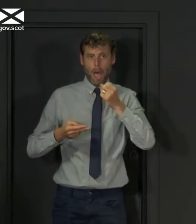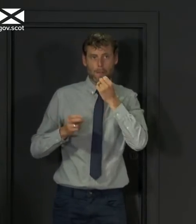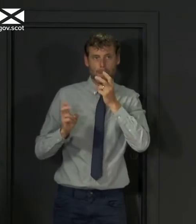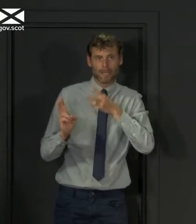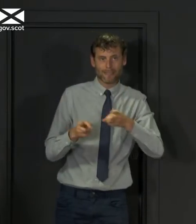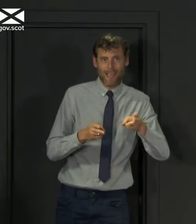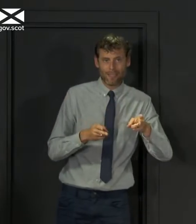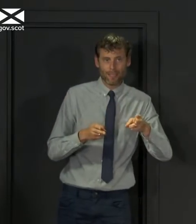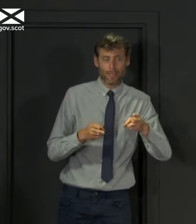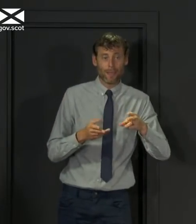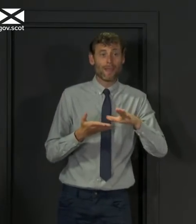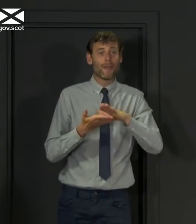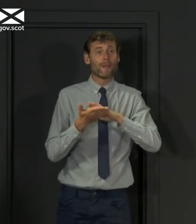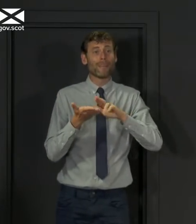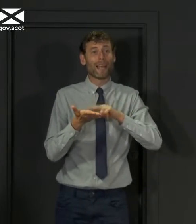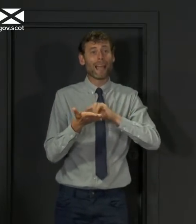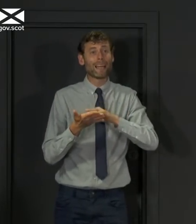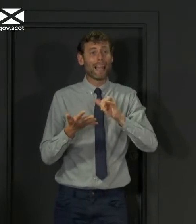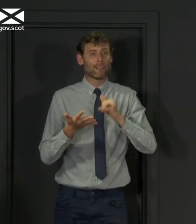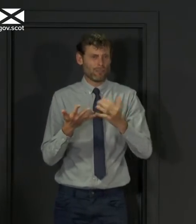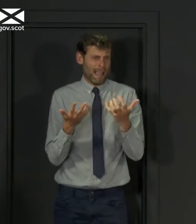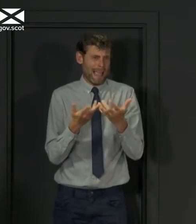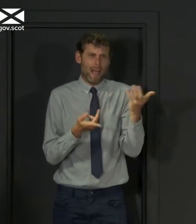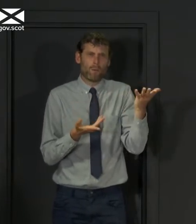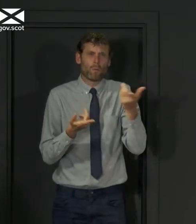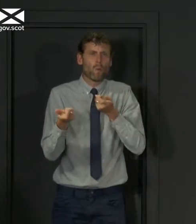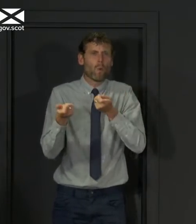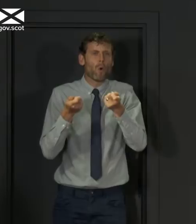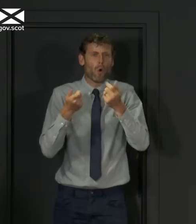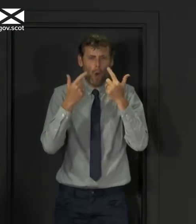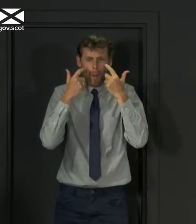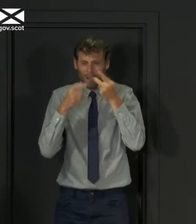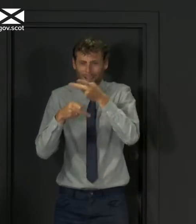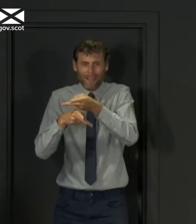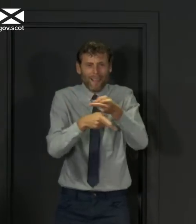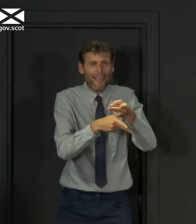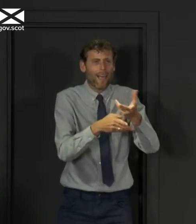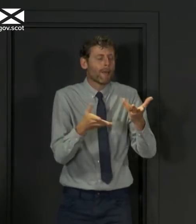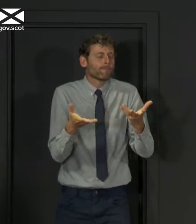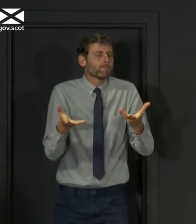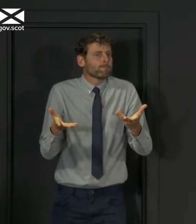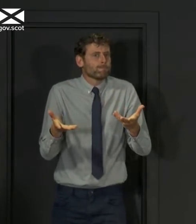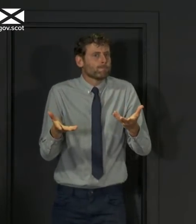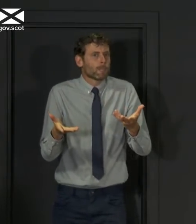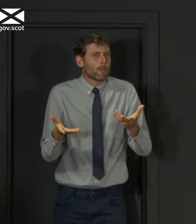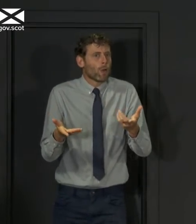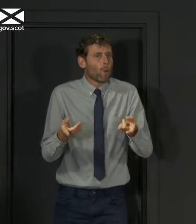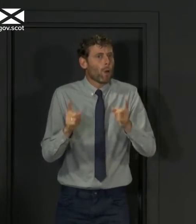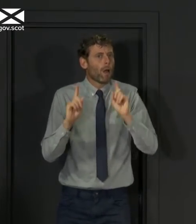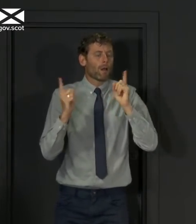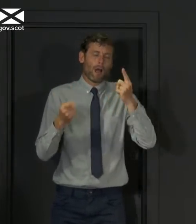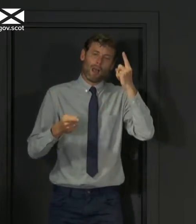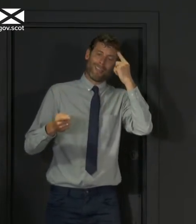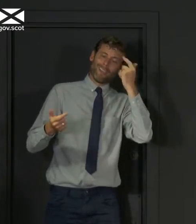the NHS being overwhelmed, so we absolutely can't let our guard down. There is a tendency,